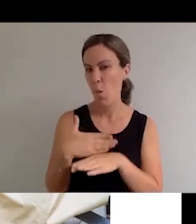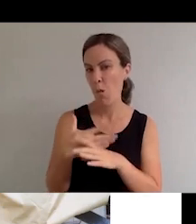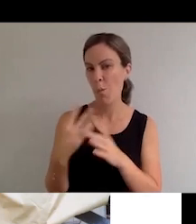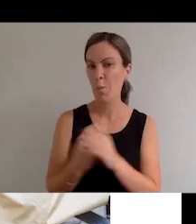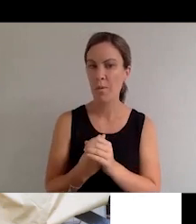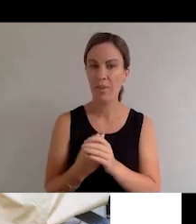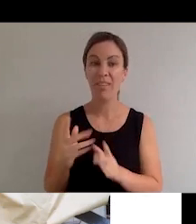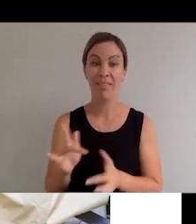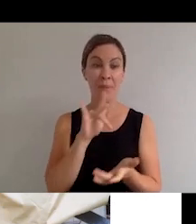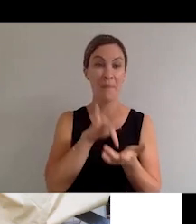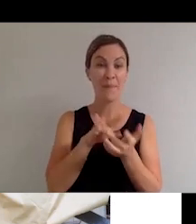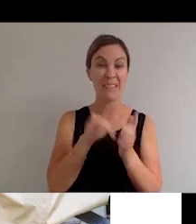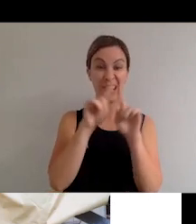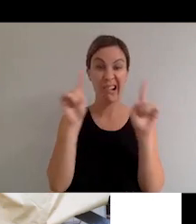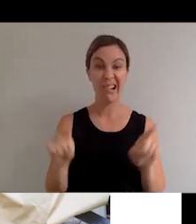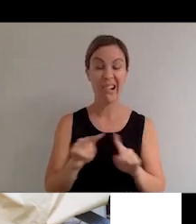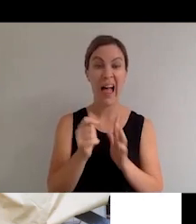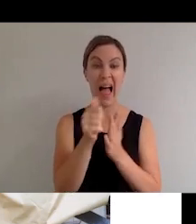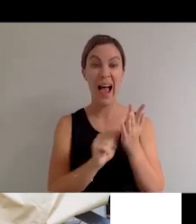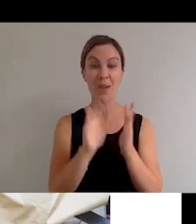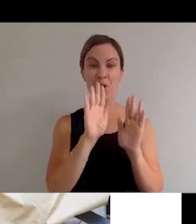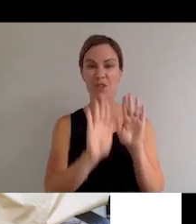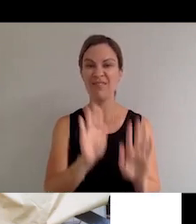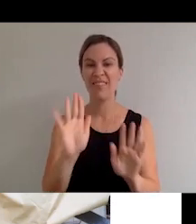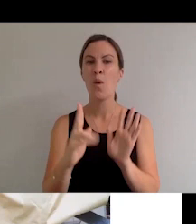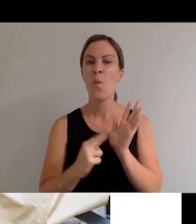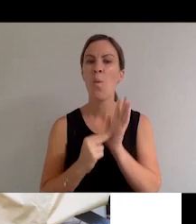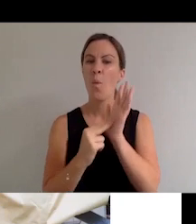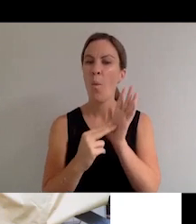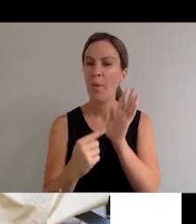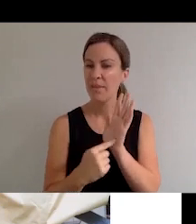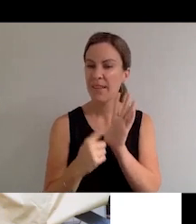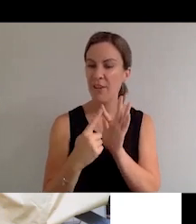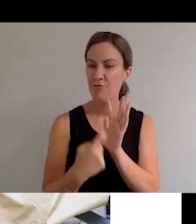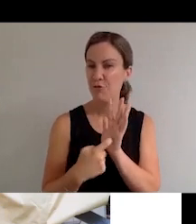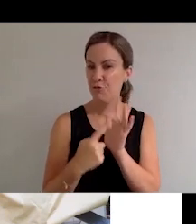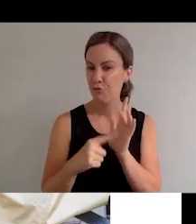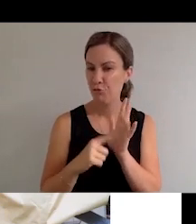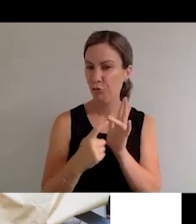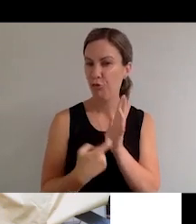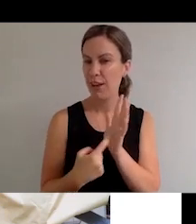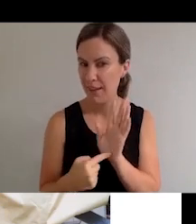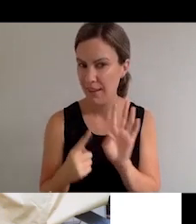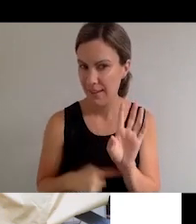by Walking Together, and the vegetables came from my garden.